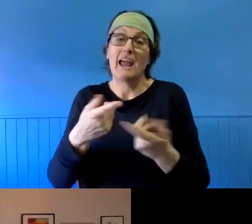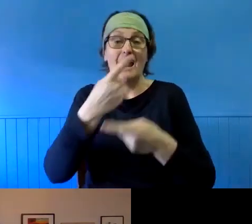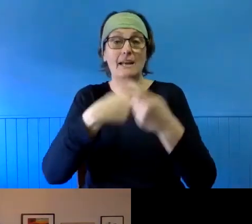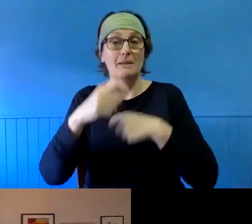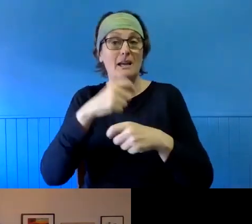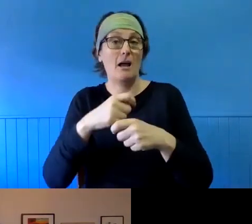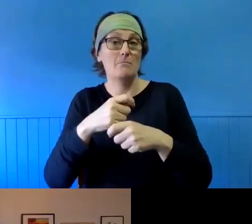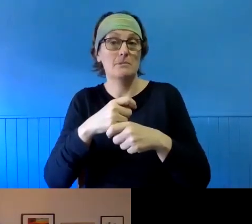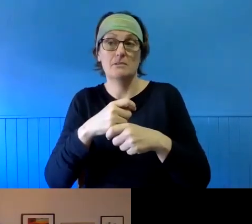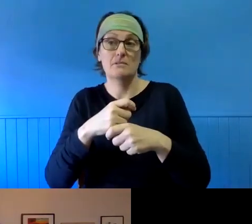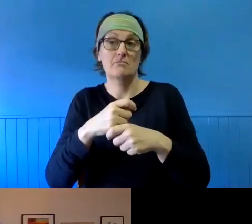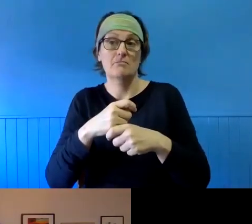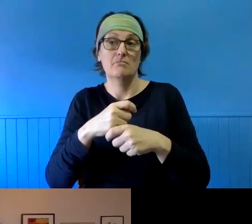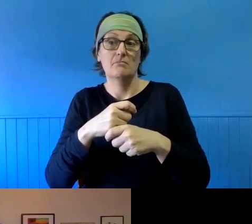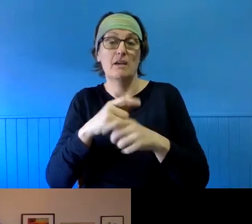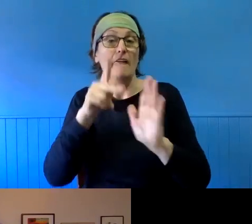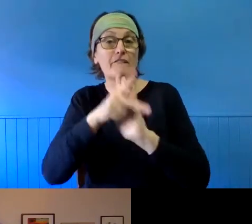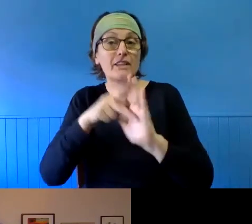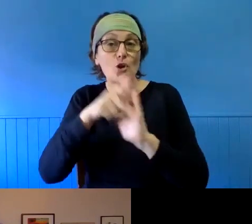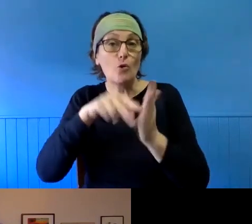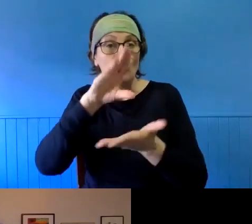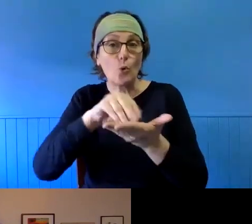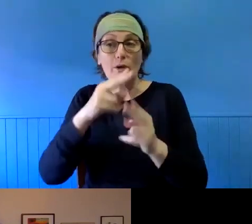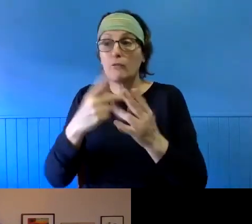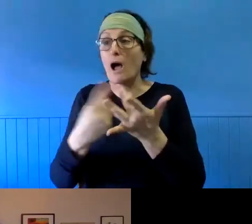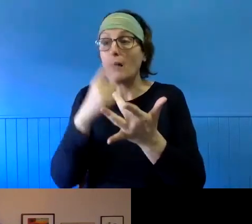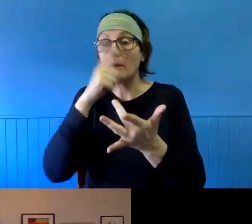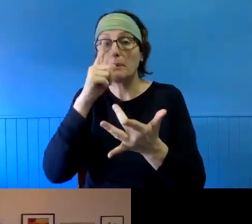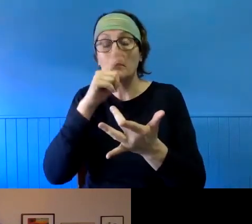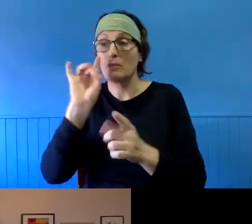asynchronous learning model for those online - that's great - but